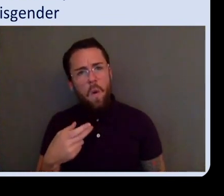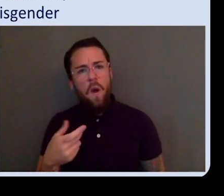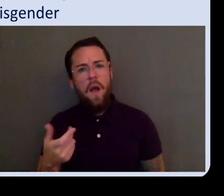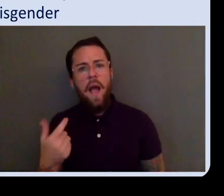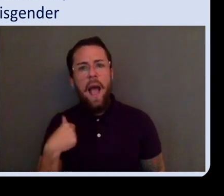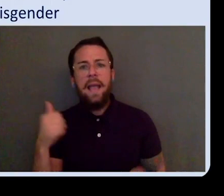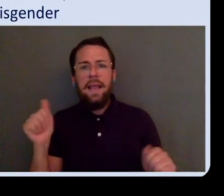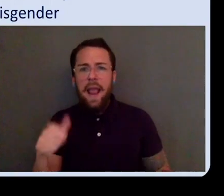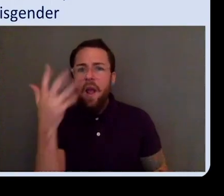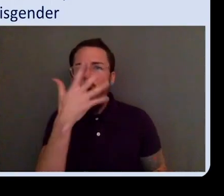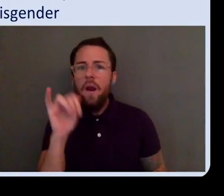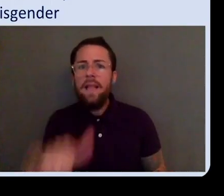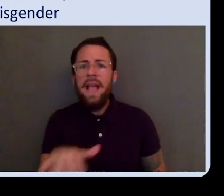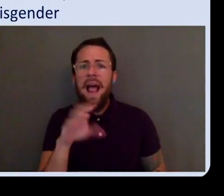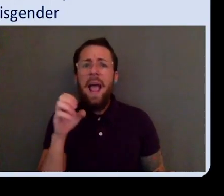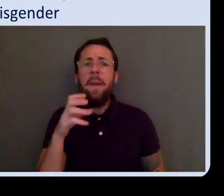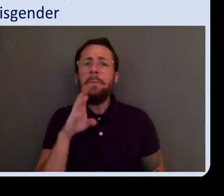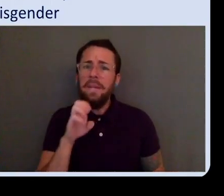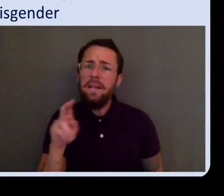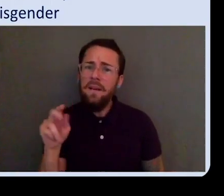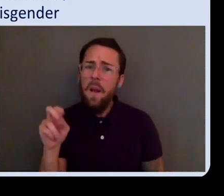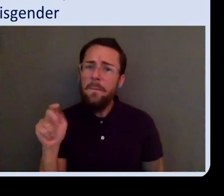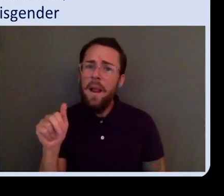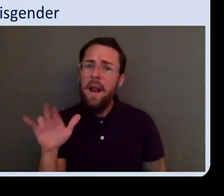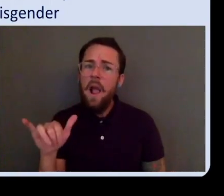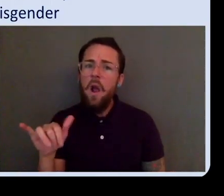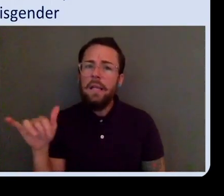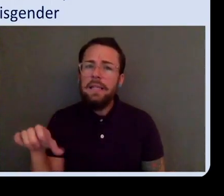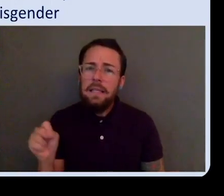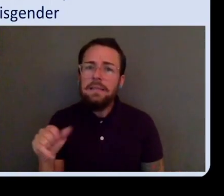And this was certainly true for me.